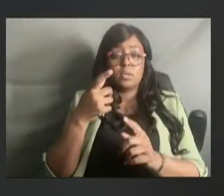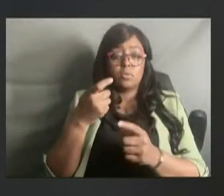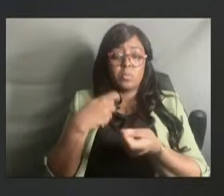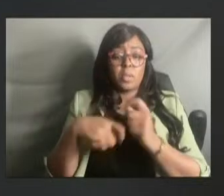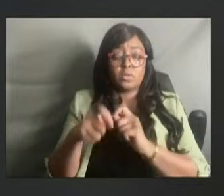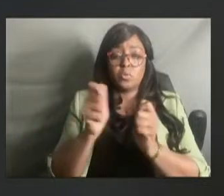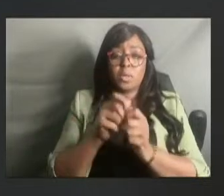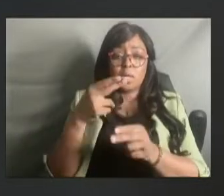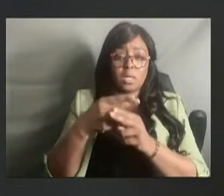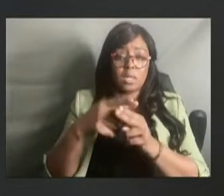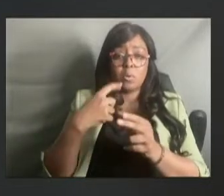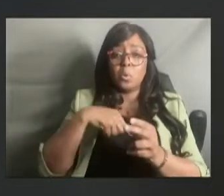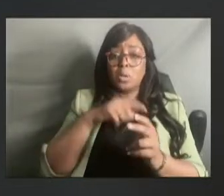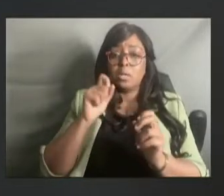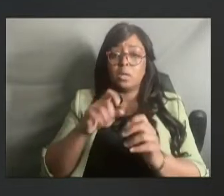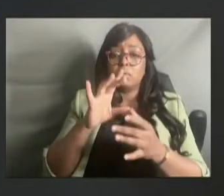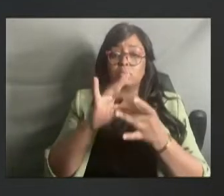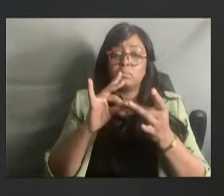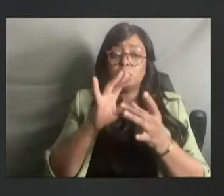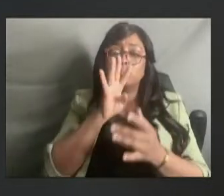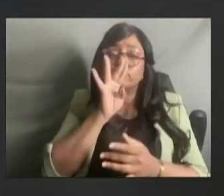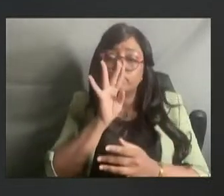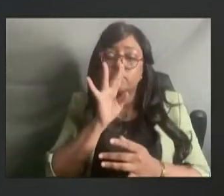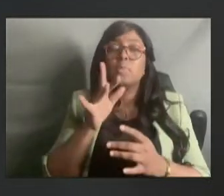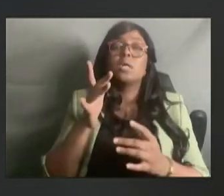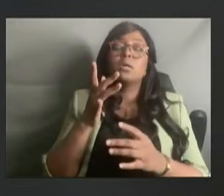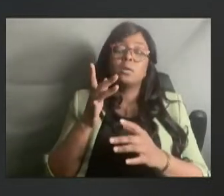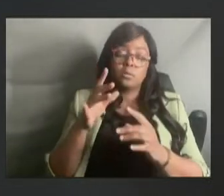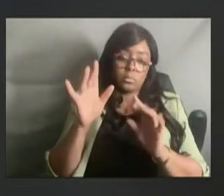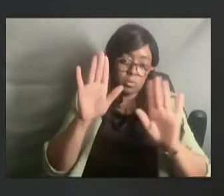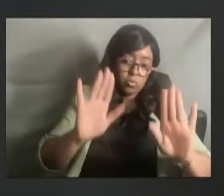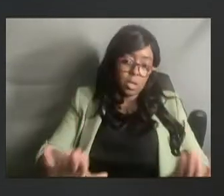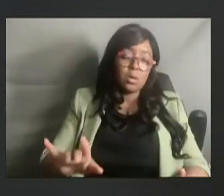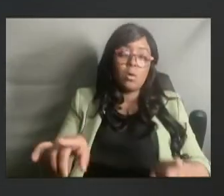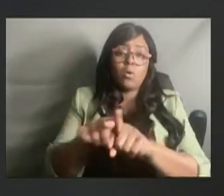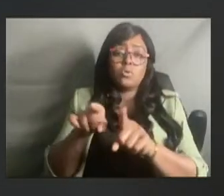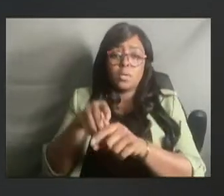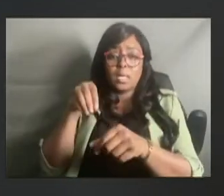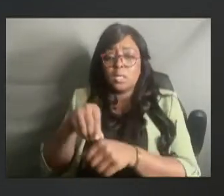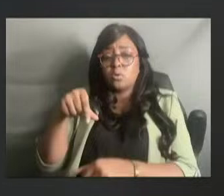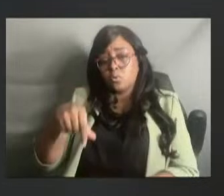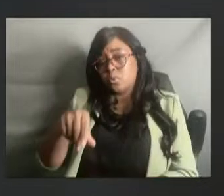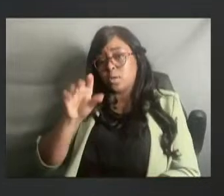change your zoom name to a name we can refer to, that would be